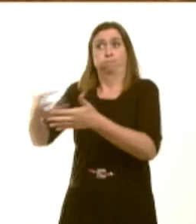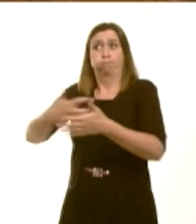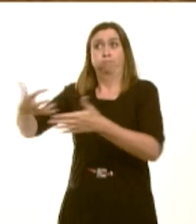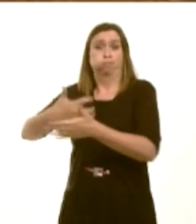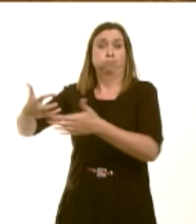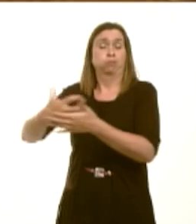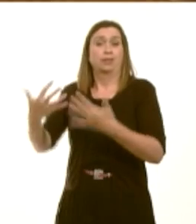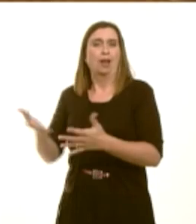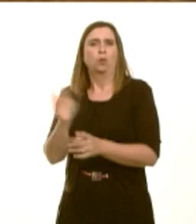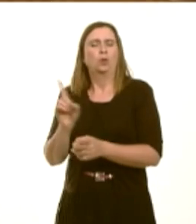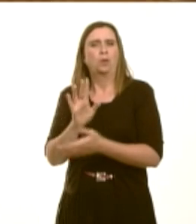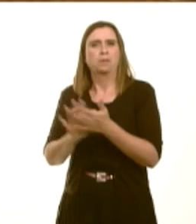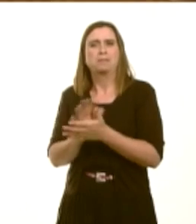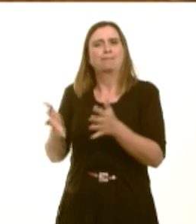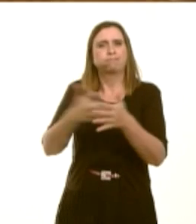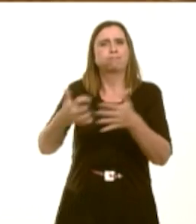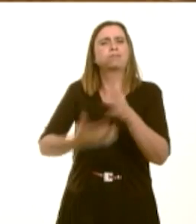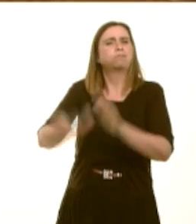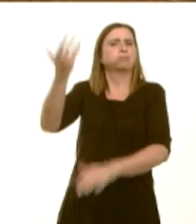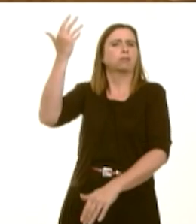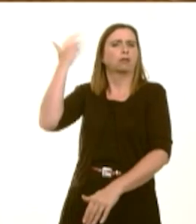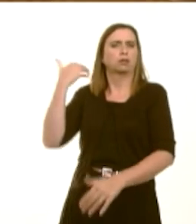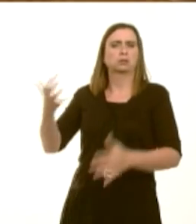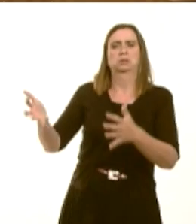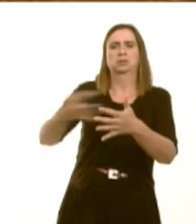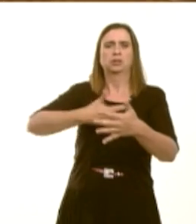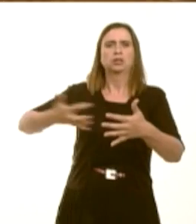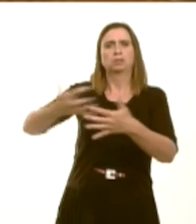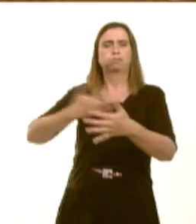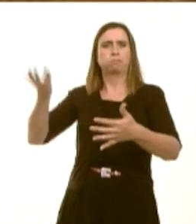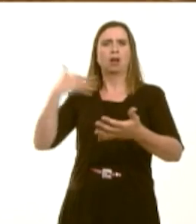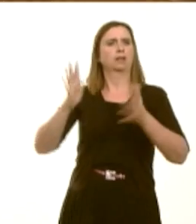with workings that have already taken place. There are severe problems in terms of finding